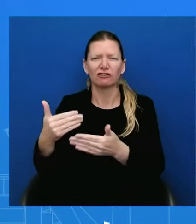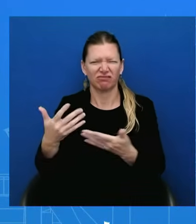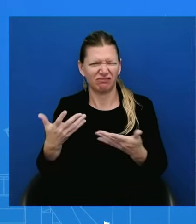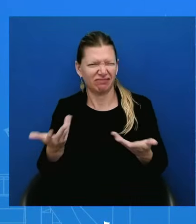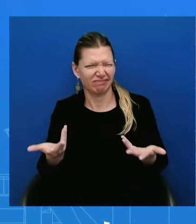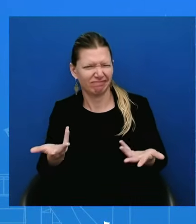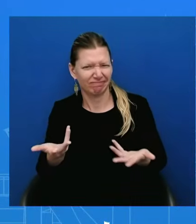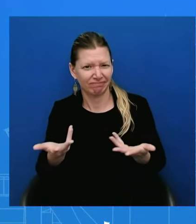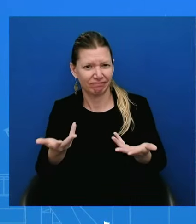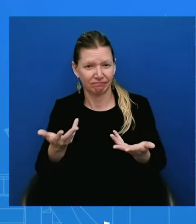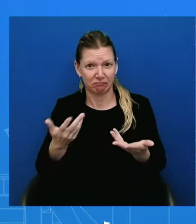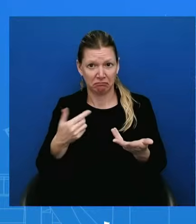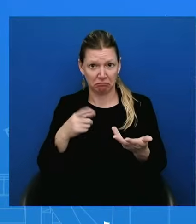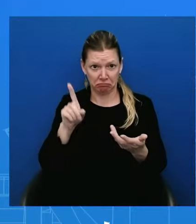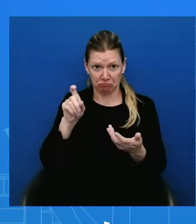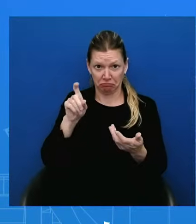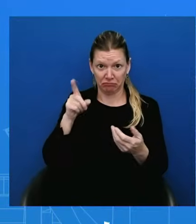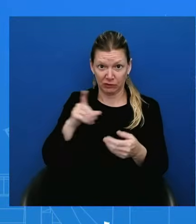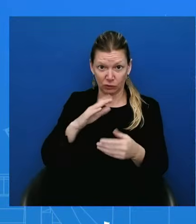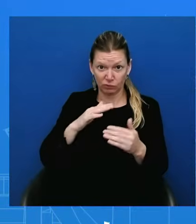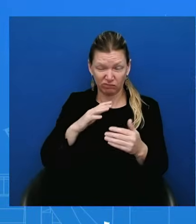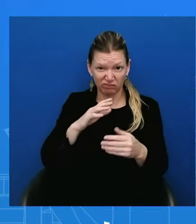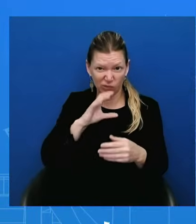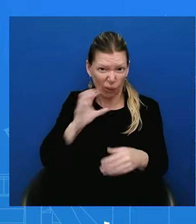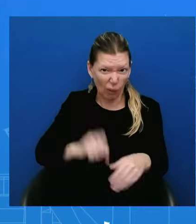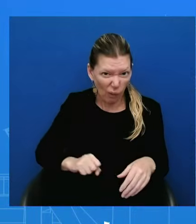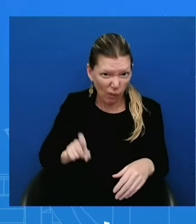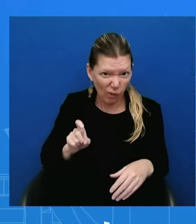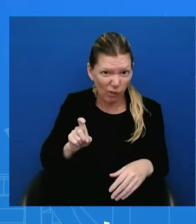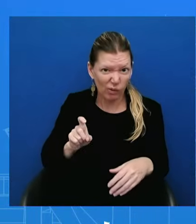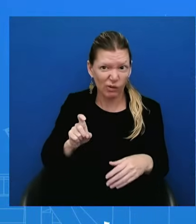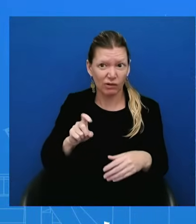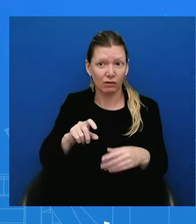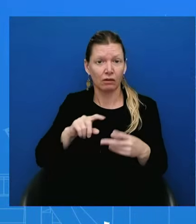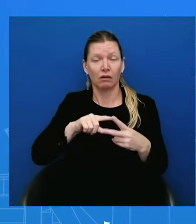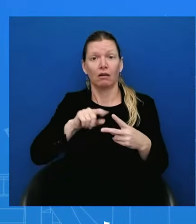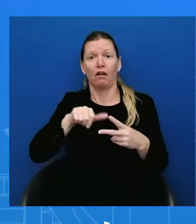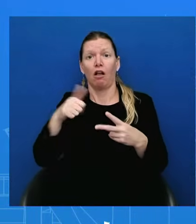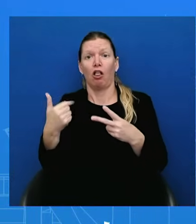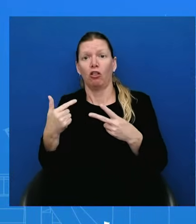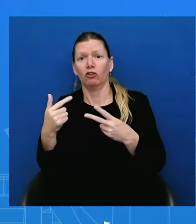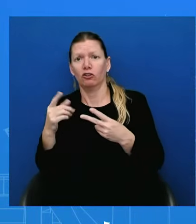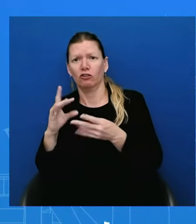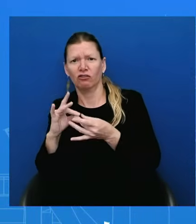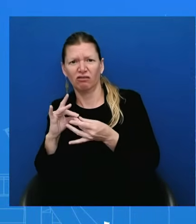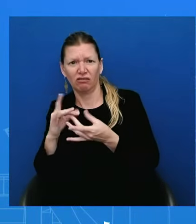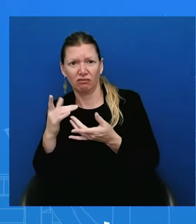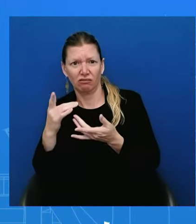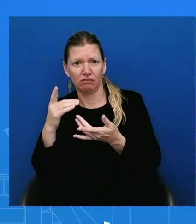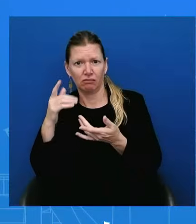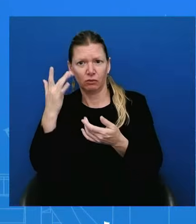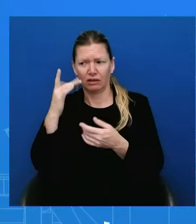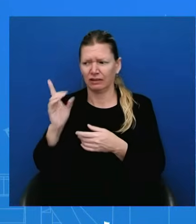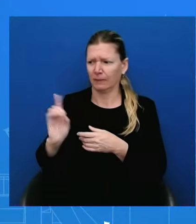You know, in another one, he said that it was for the sake of democracy. That does not answer